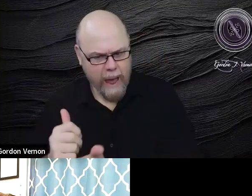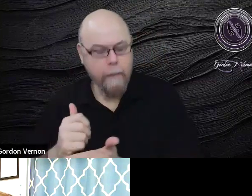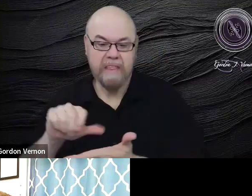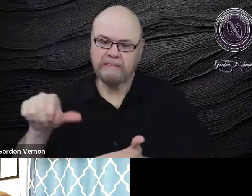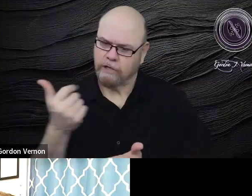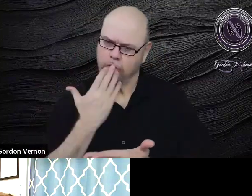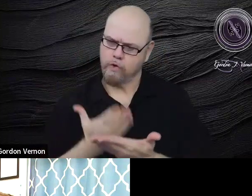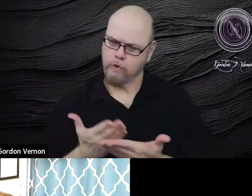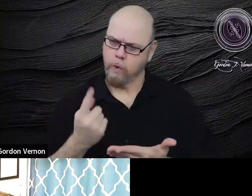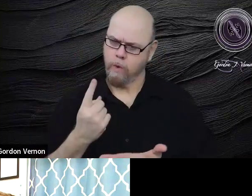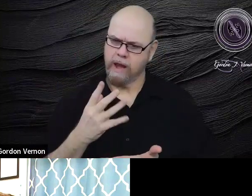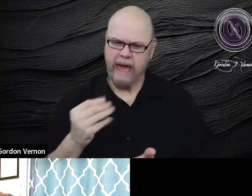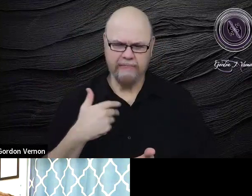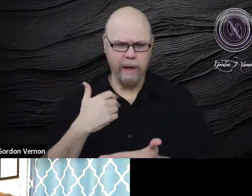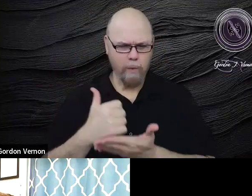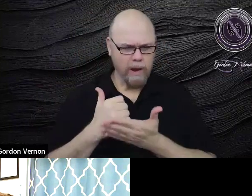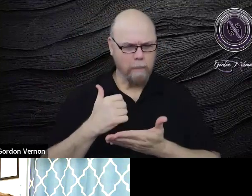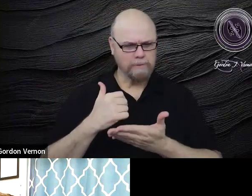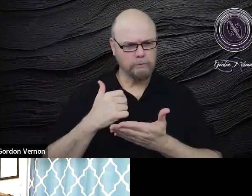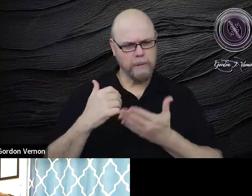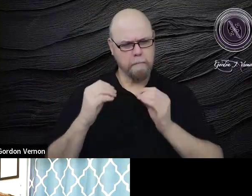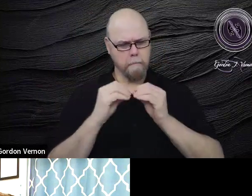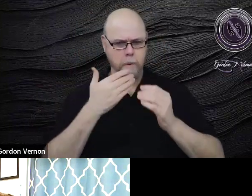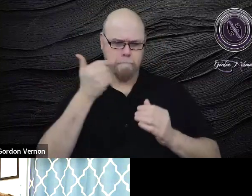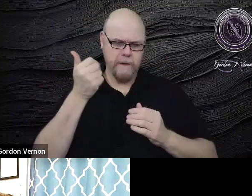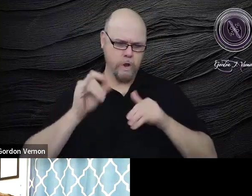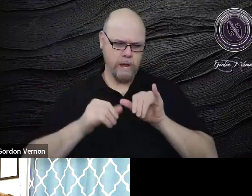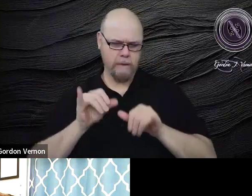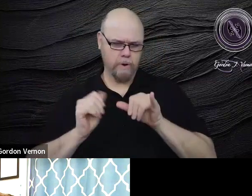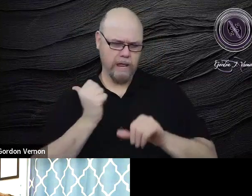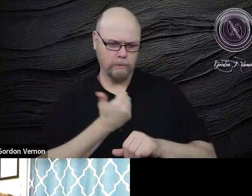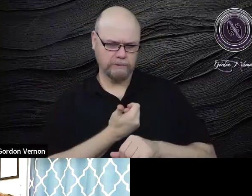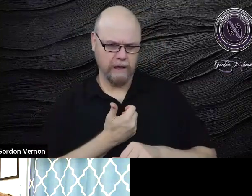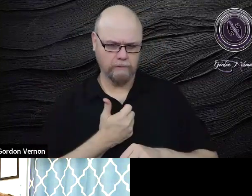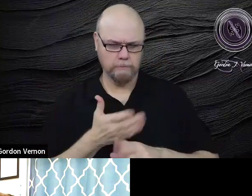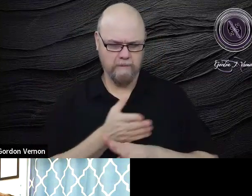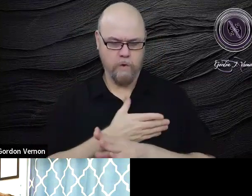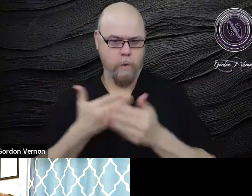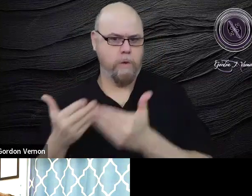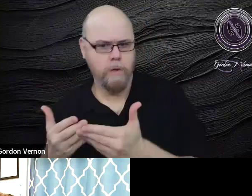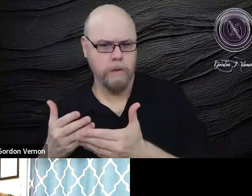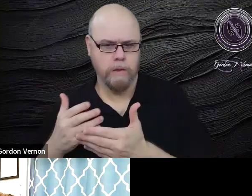OK, so before concluding, I would like to go back to one of the very initial slides